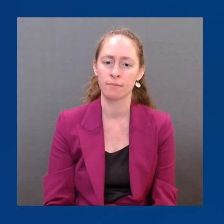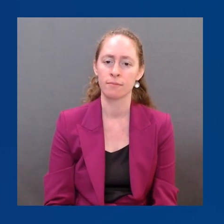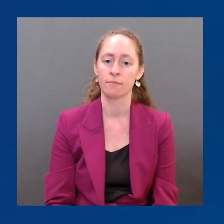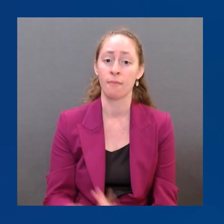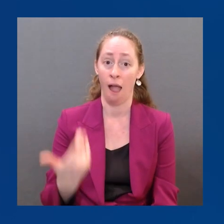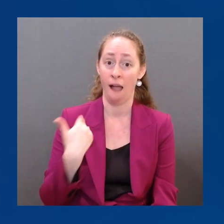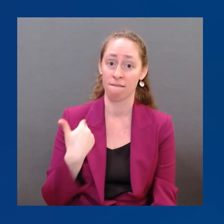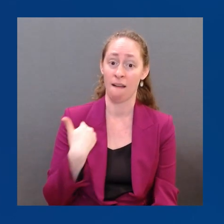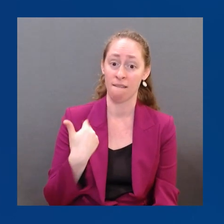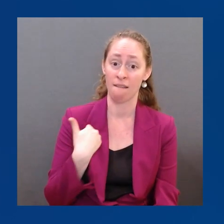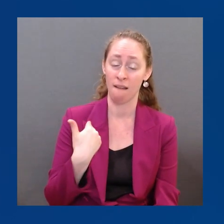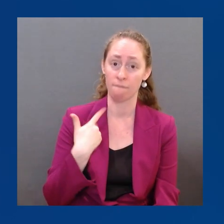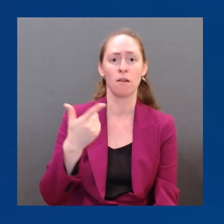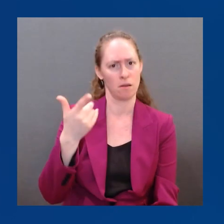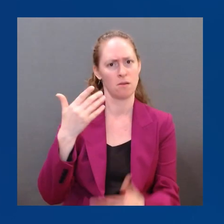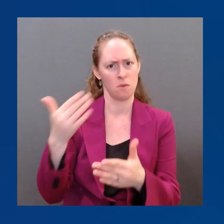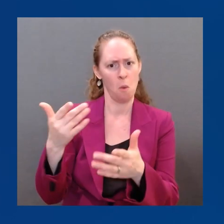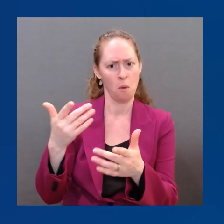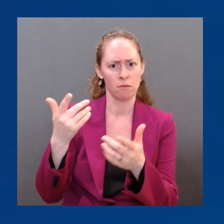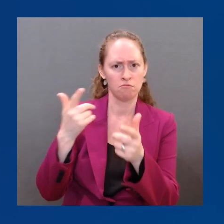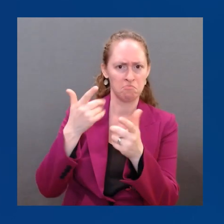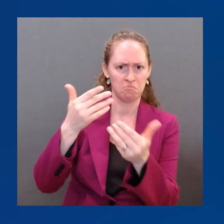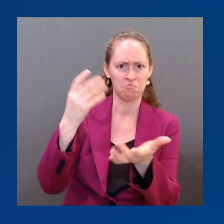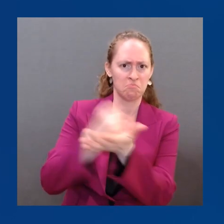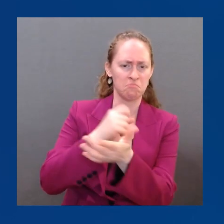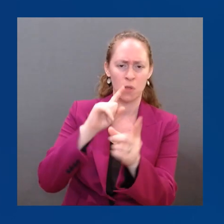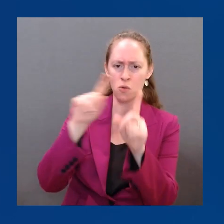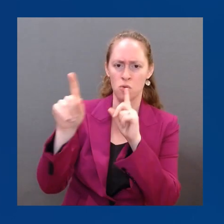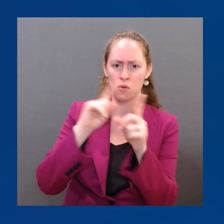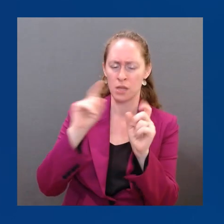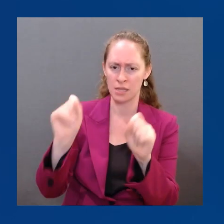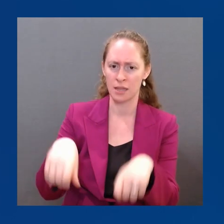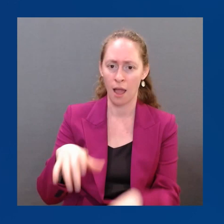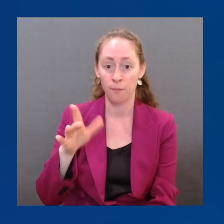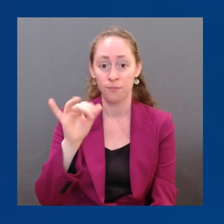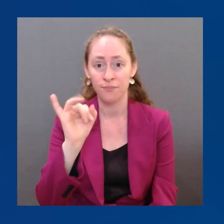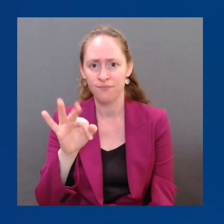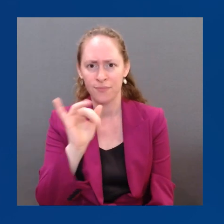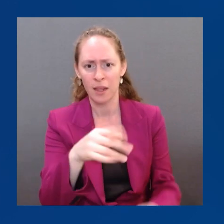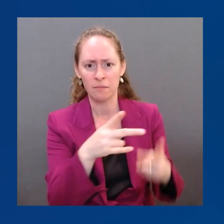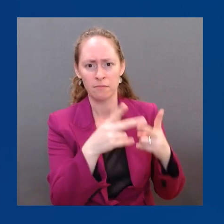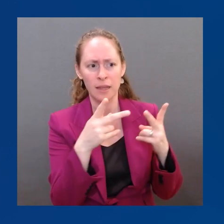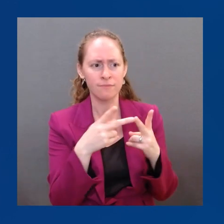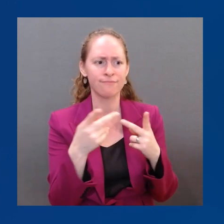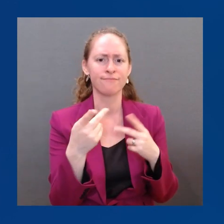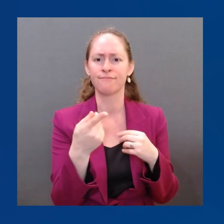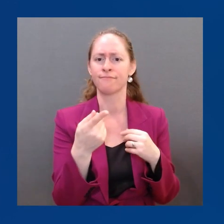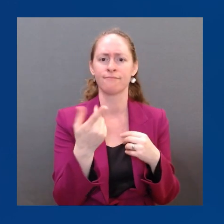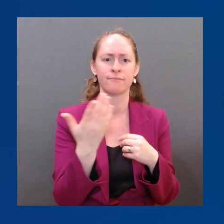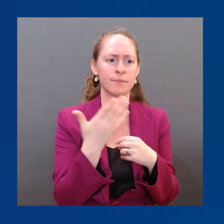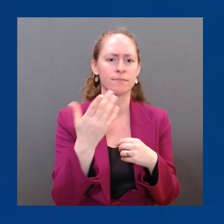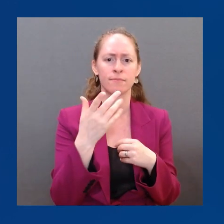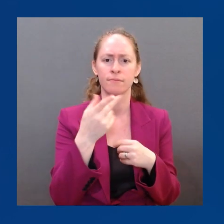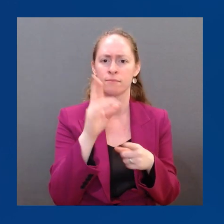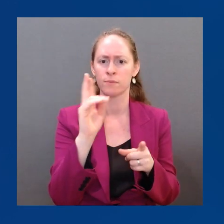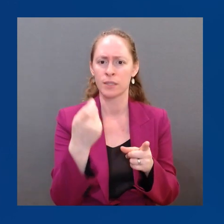We're making sure that if there's any municipality or any local district or any pharmacy that feels like they want more, we'll make sure they get more.